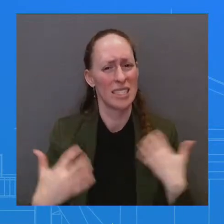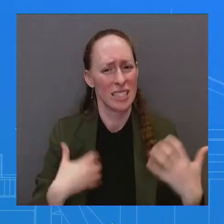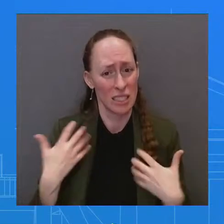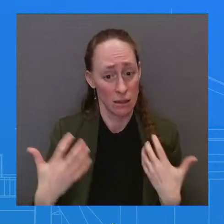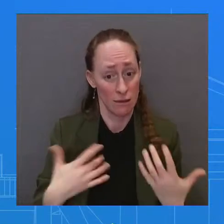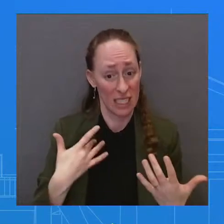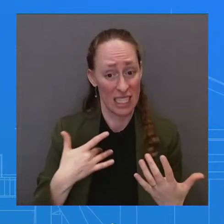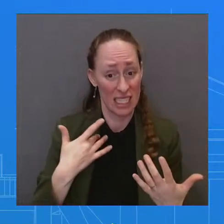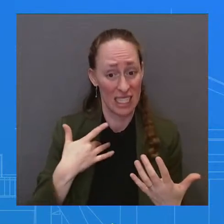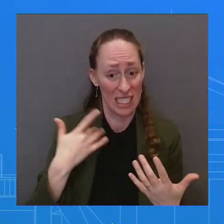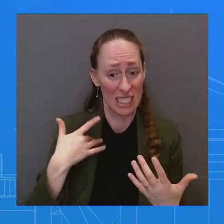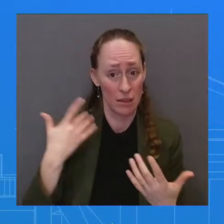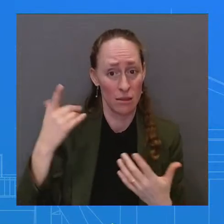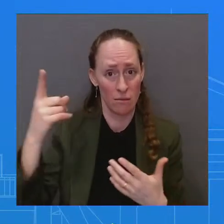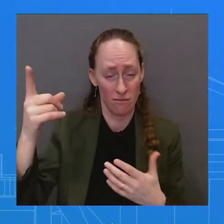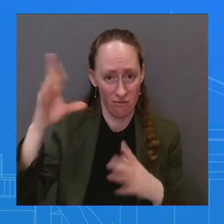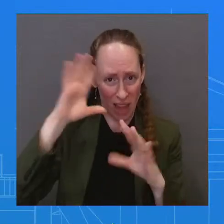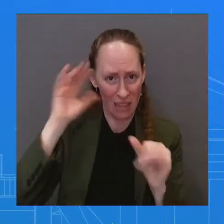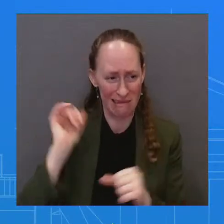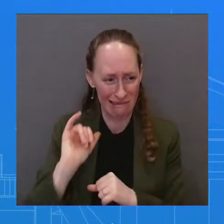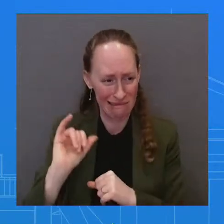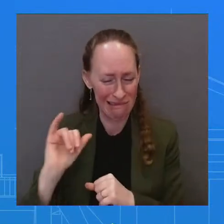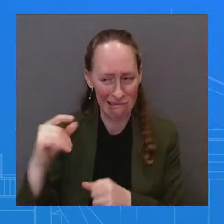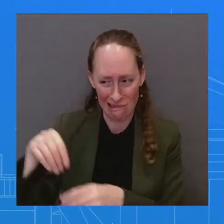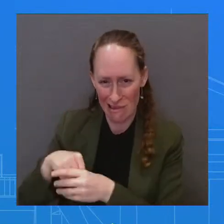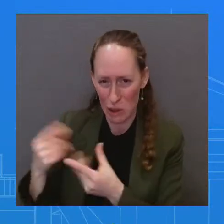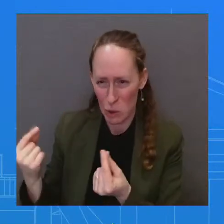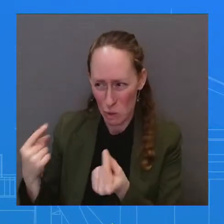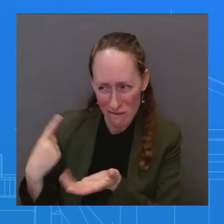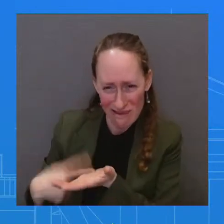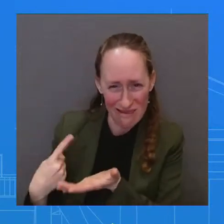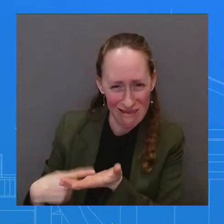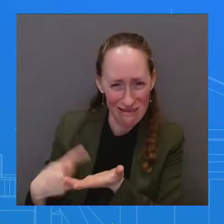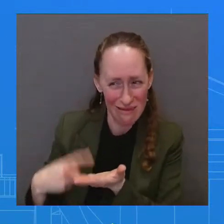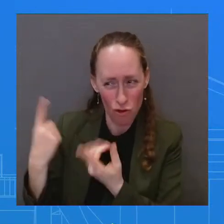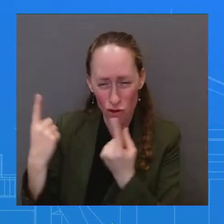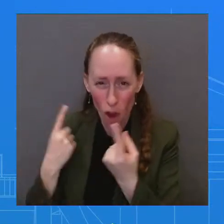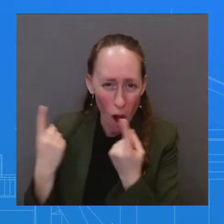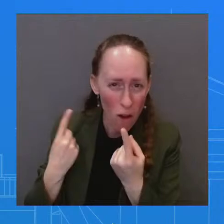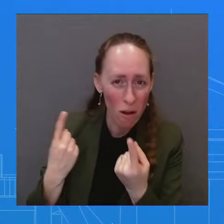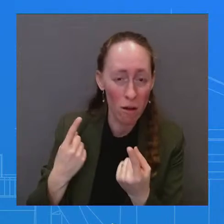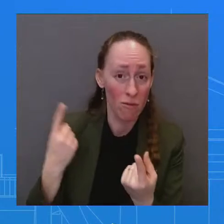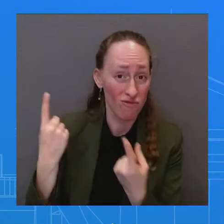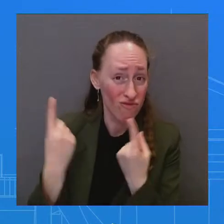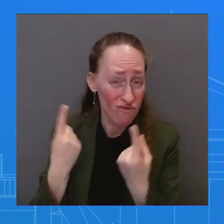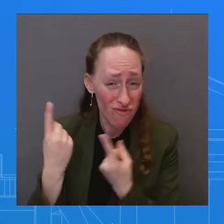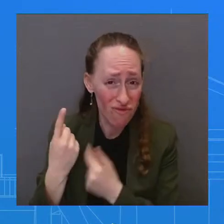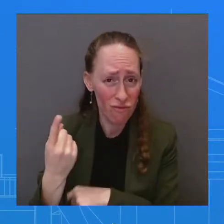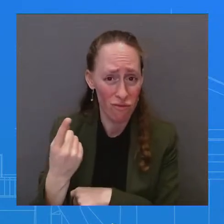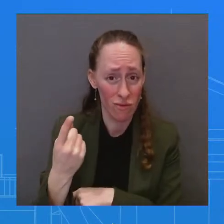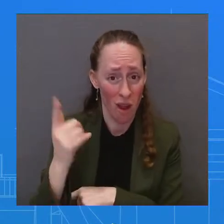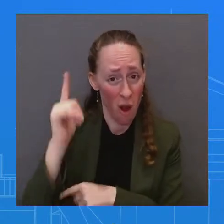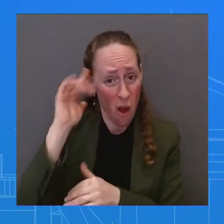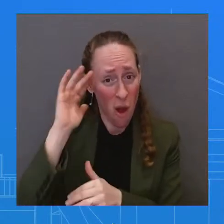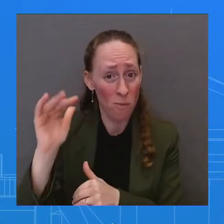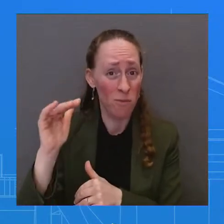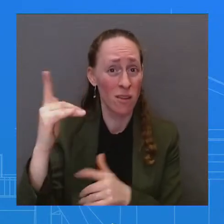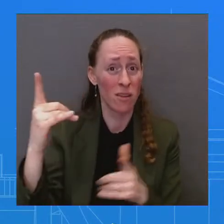and how does the administration hope the pause and the extra trucks that are coming in that you're talking about, does he hope that that will quell some of the anger?